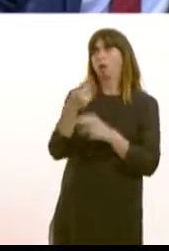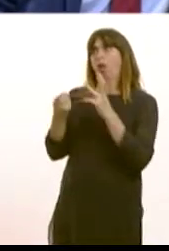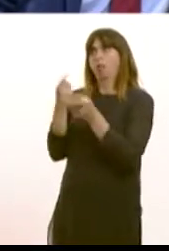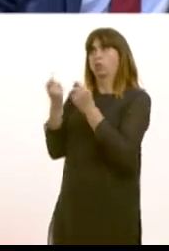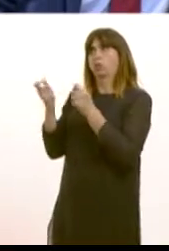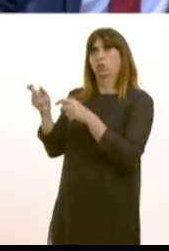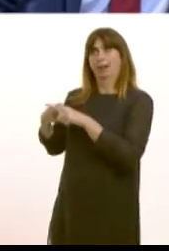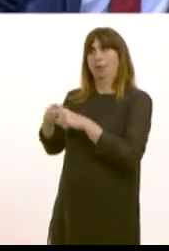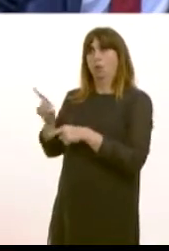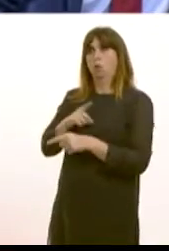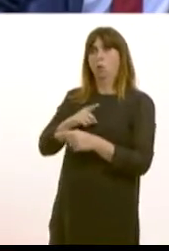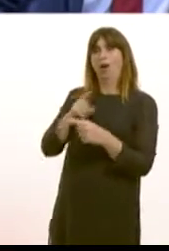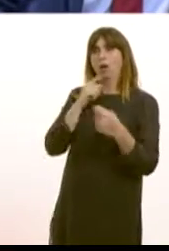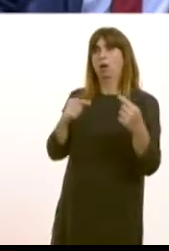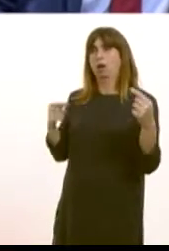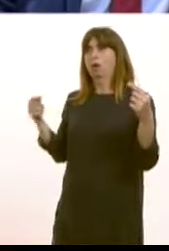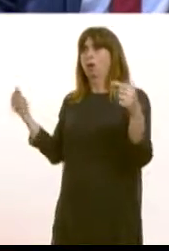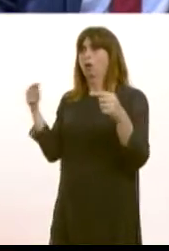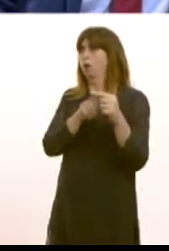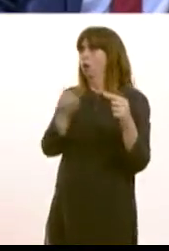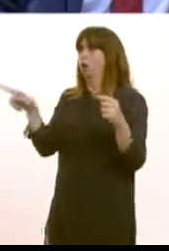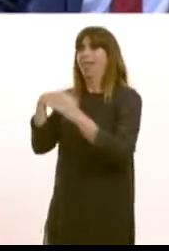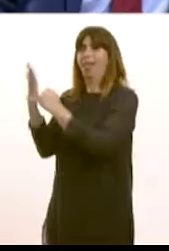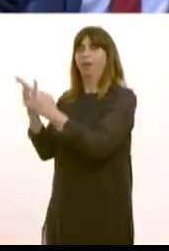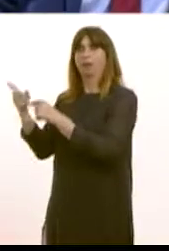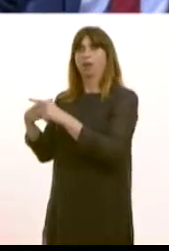The same, exactly the same, for the central Wales railway, the Heart of Wales railway,